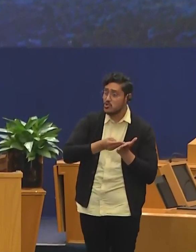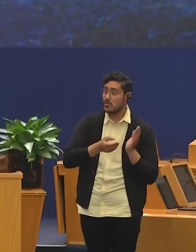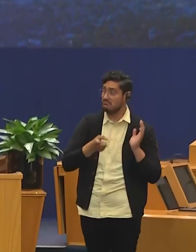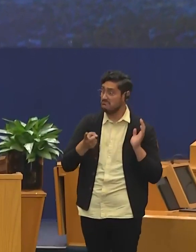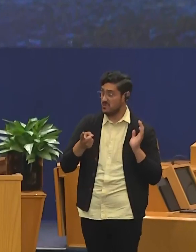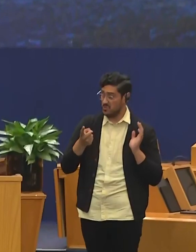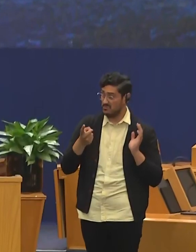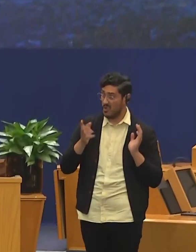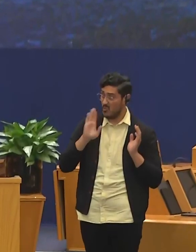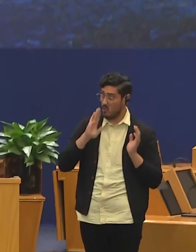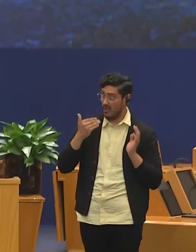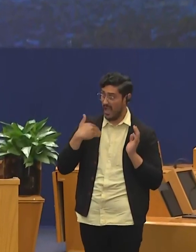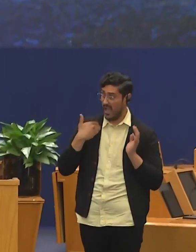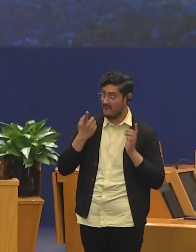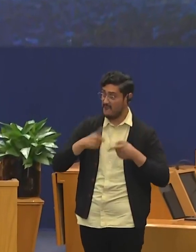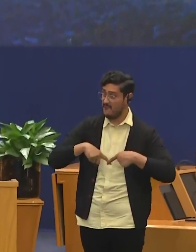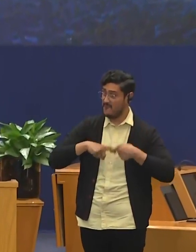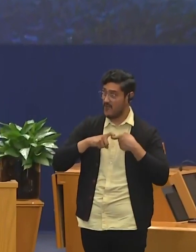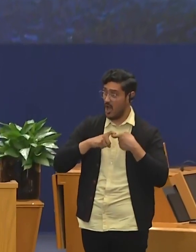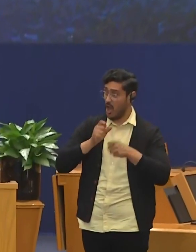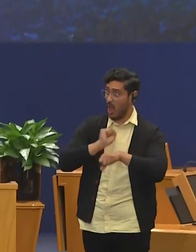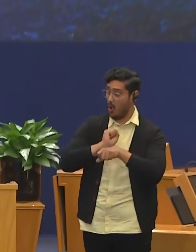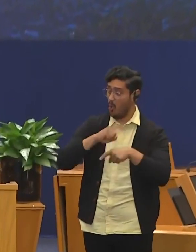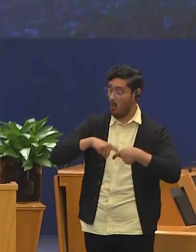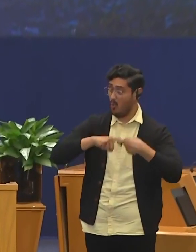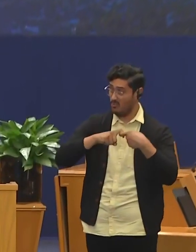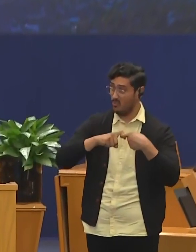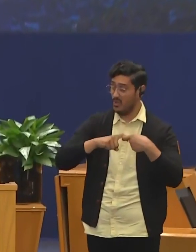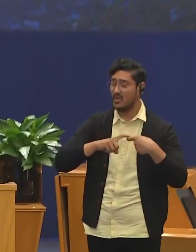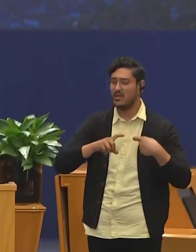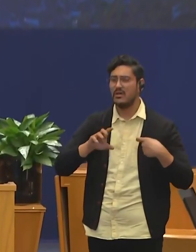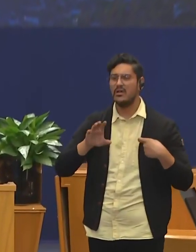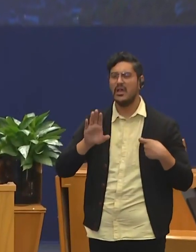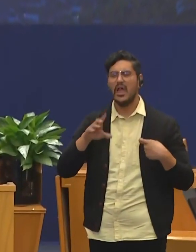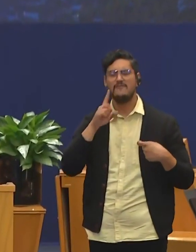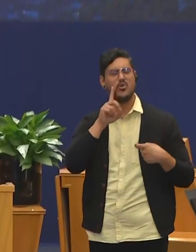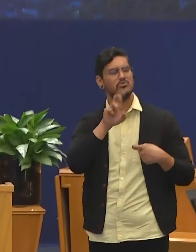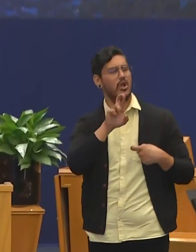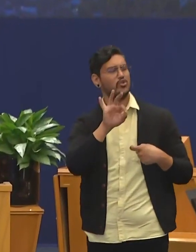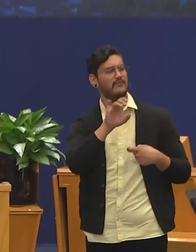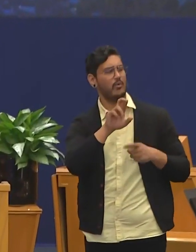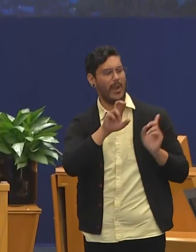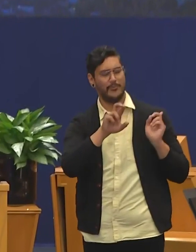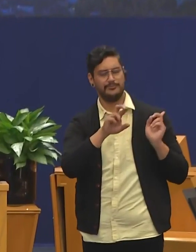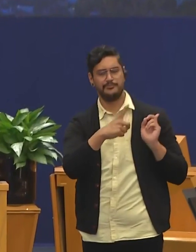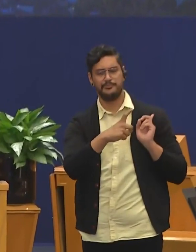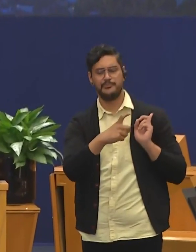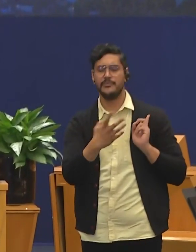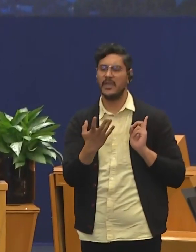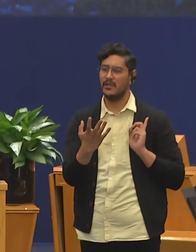REVENUE? AND TO YOU FORESEE ANY FURLOUGHS AS A RESULT OF THAT?